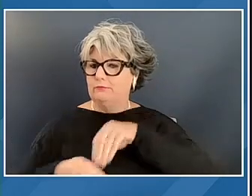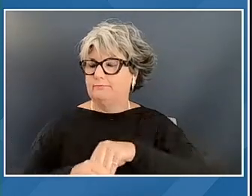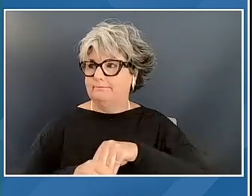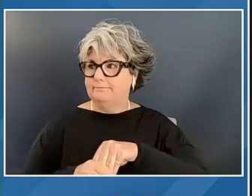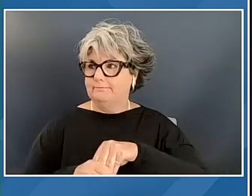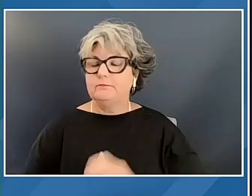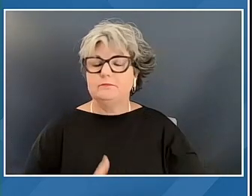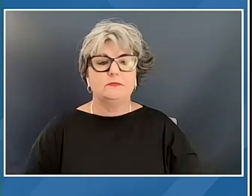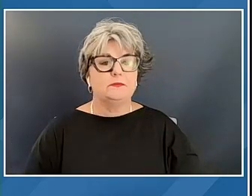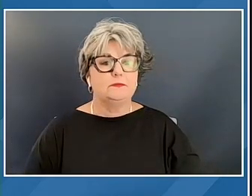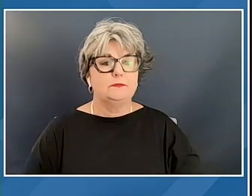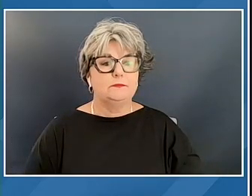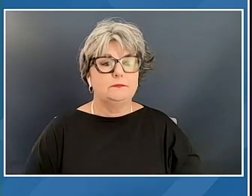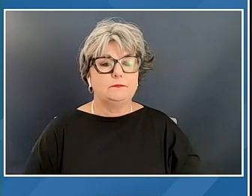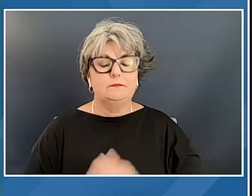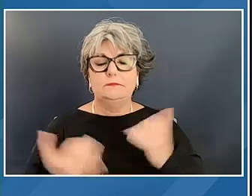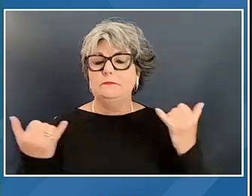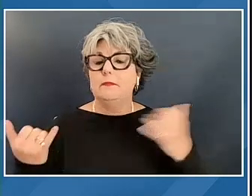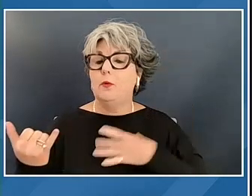At this time, we would like to propose